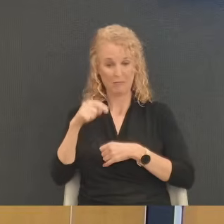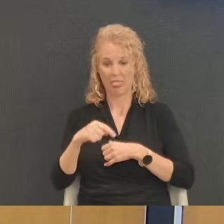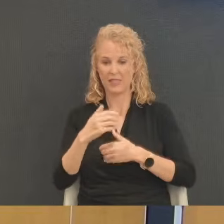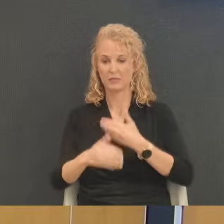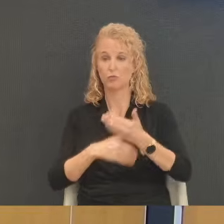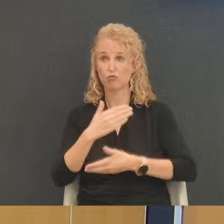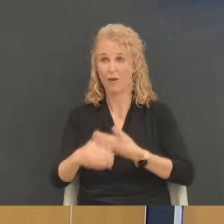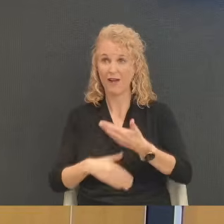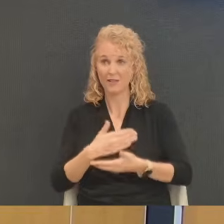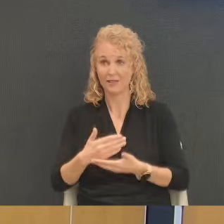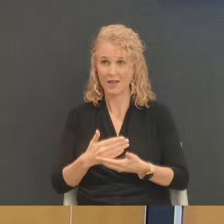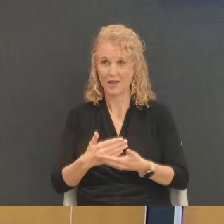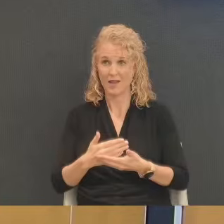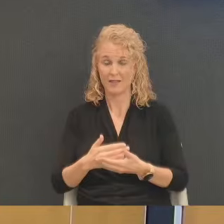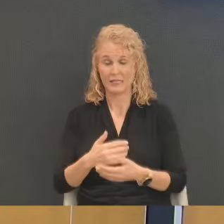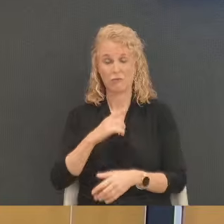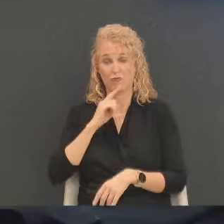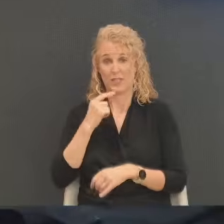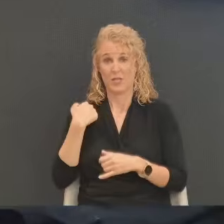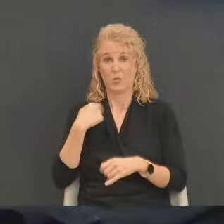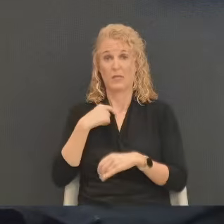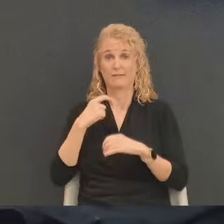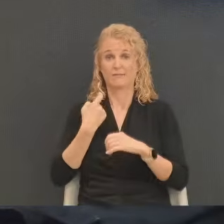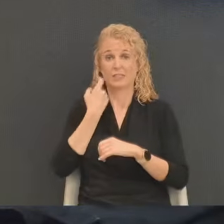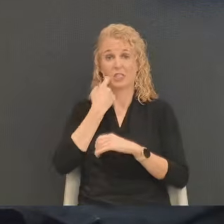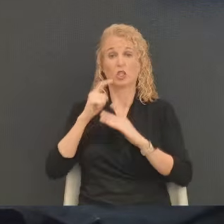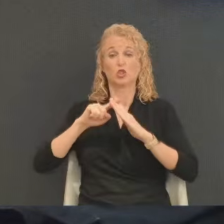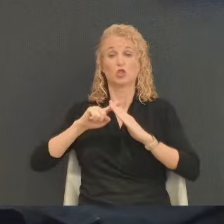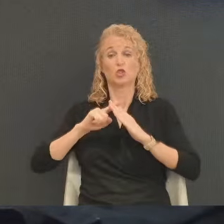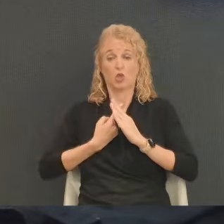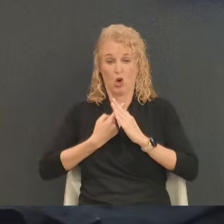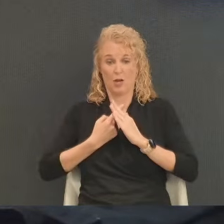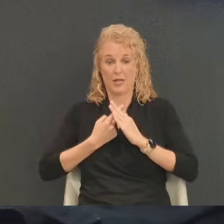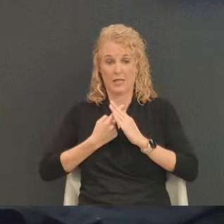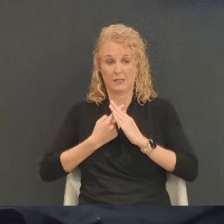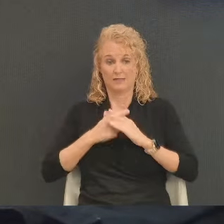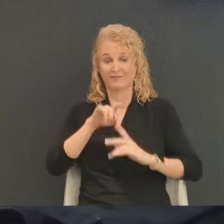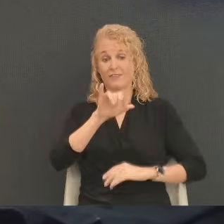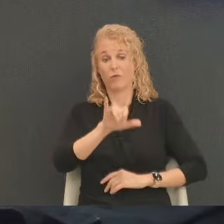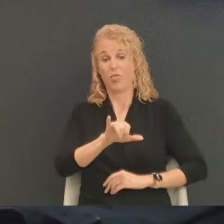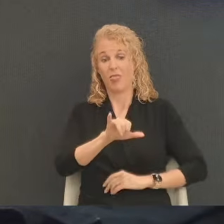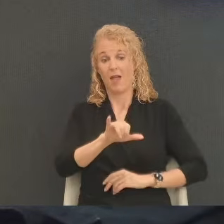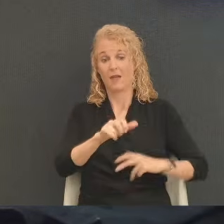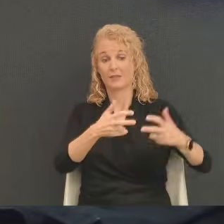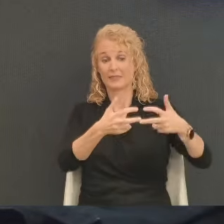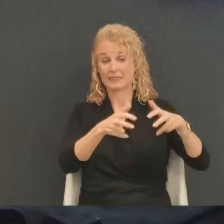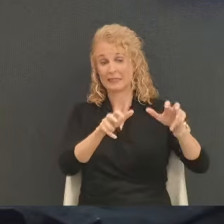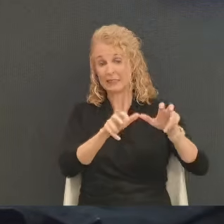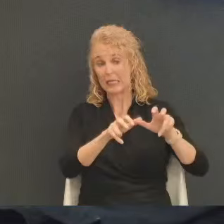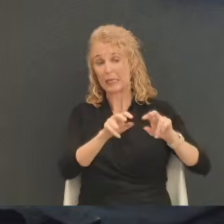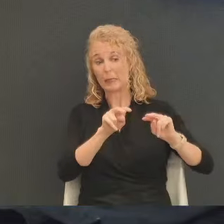this is kind of the step one to see the condition of the facility, you know, weather proofing,